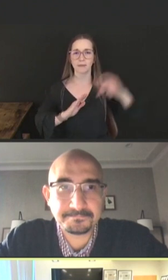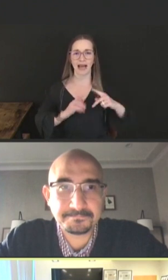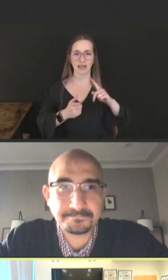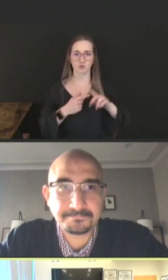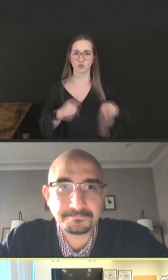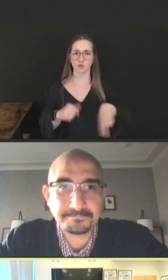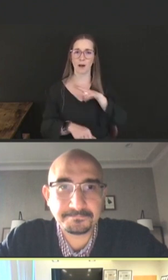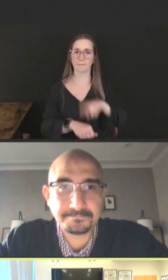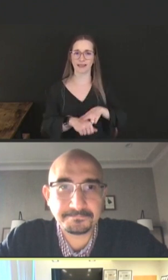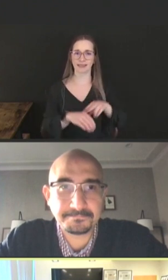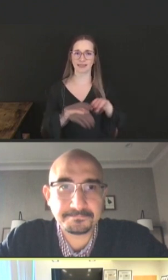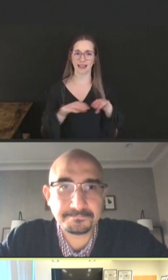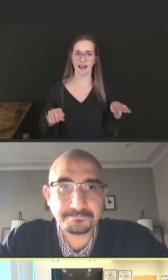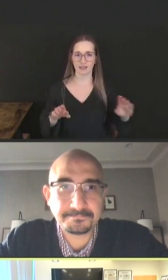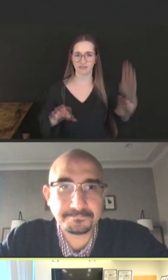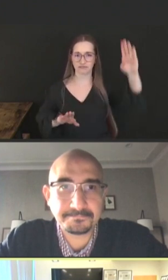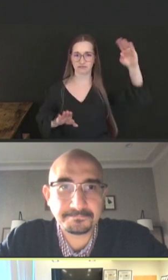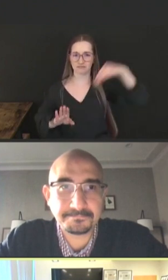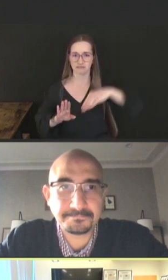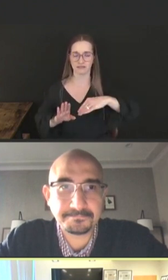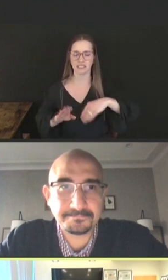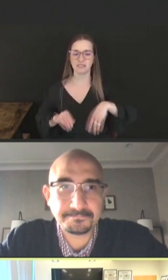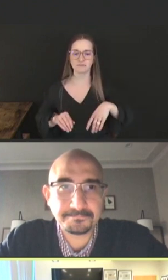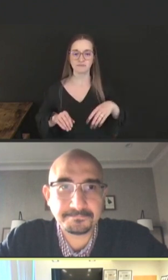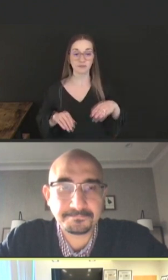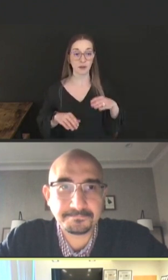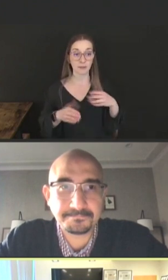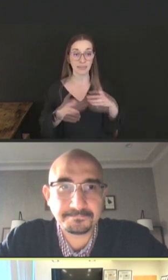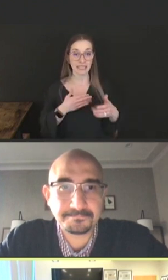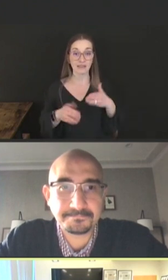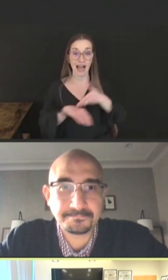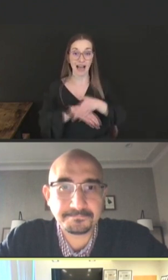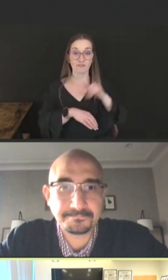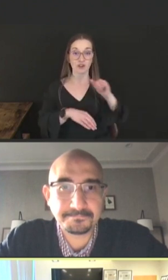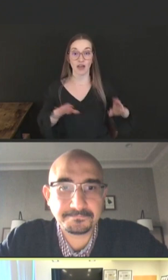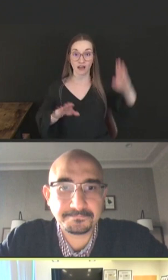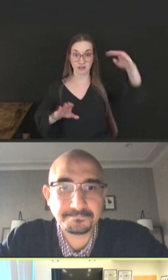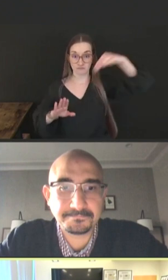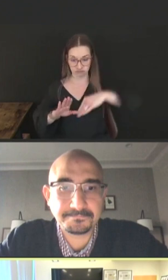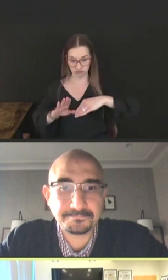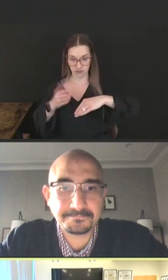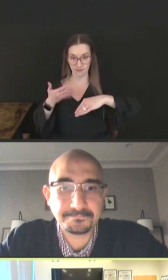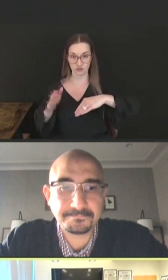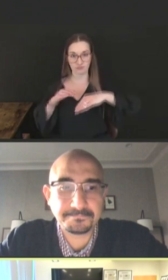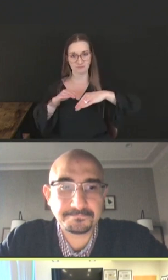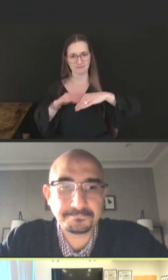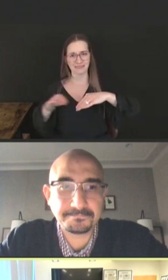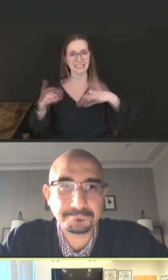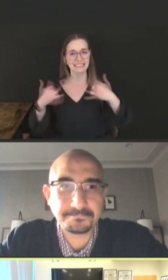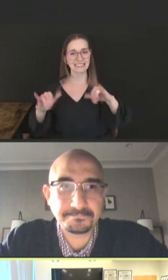even after that waning occurs, I believe there is still substantially better outcomes than